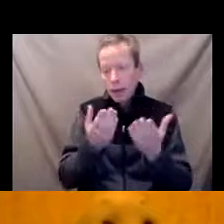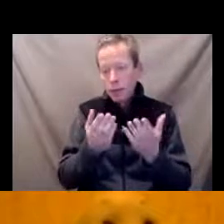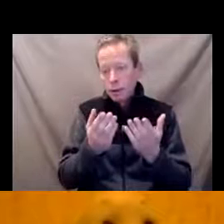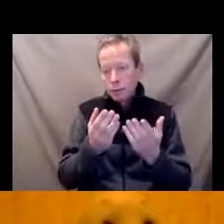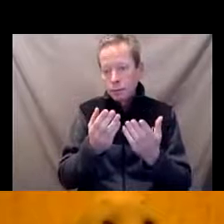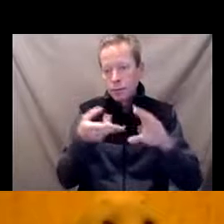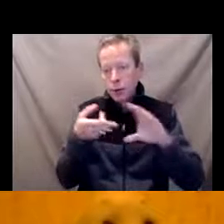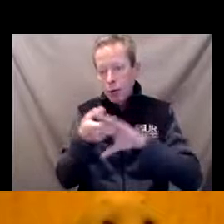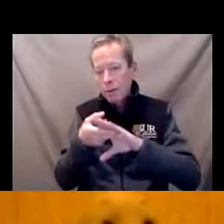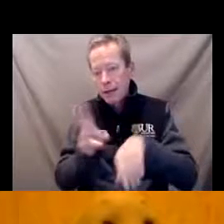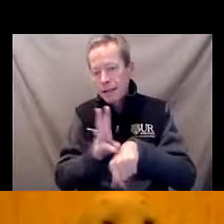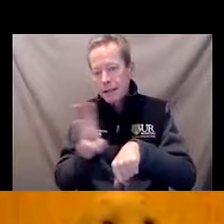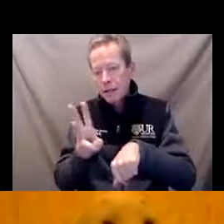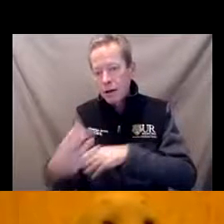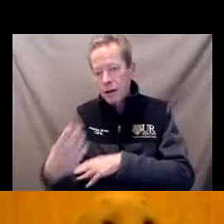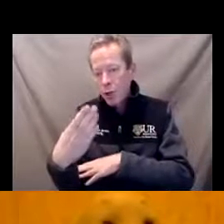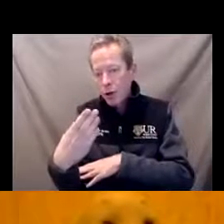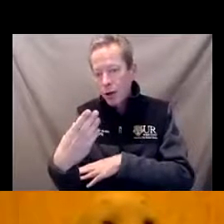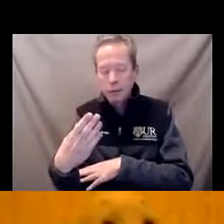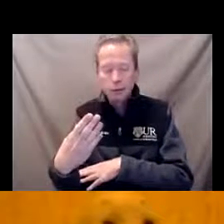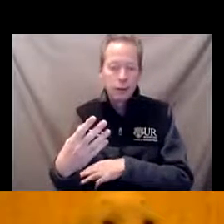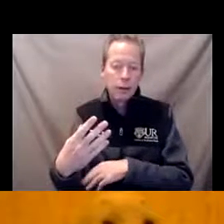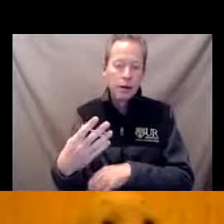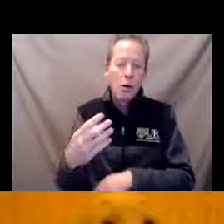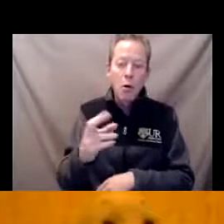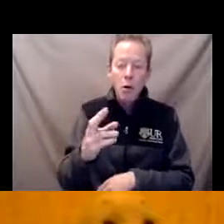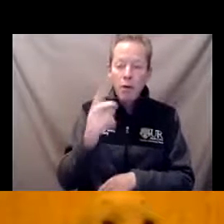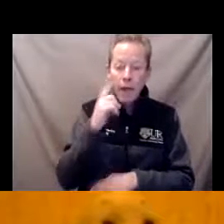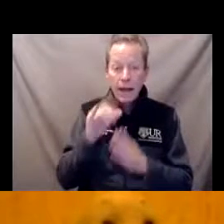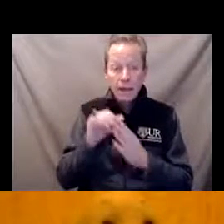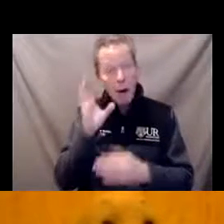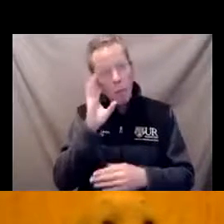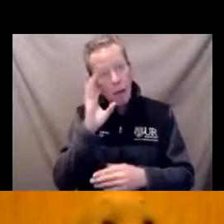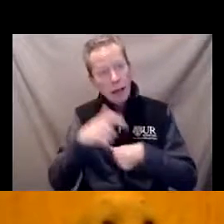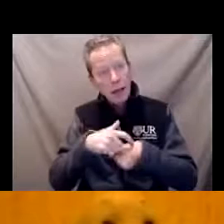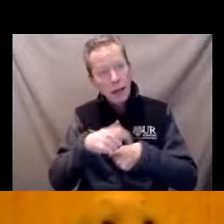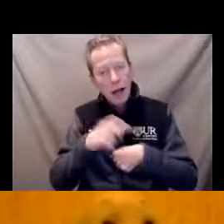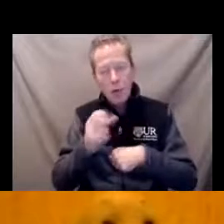six o'clock in the morning or they think that's bedtime or they're getting up in the middle of the